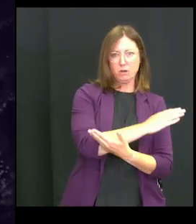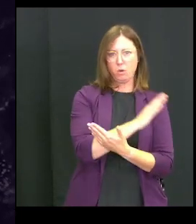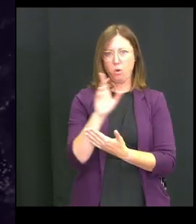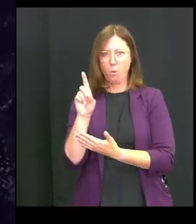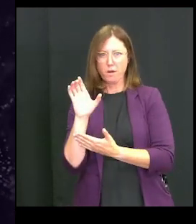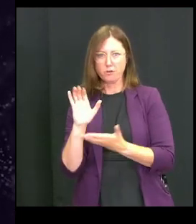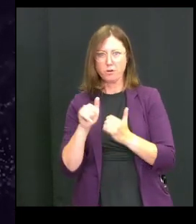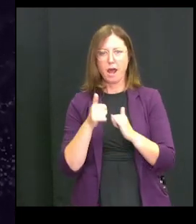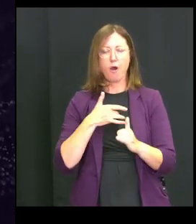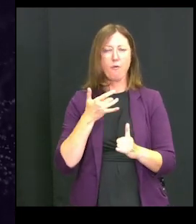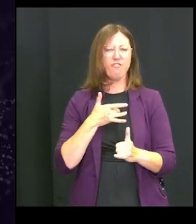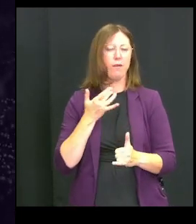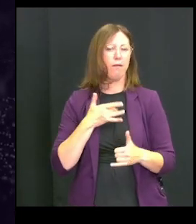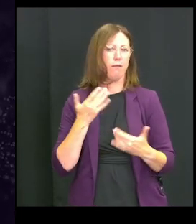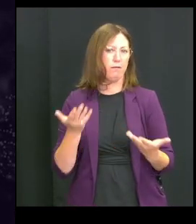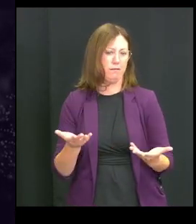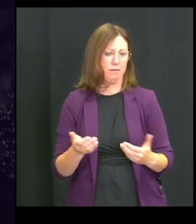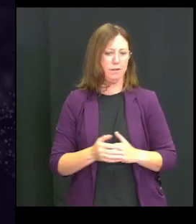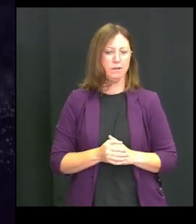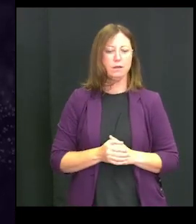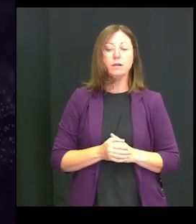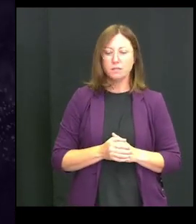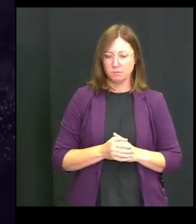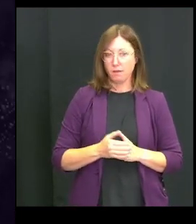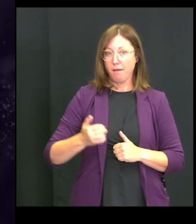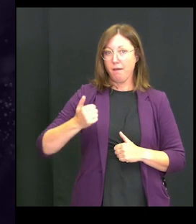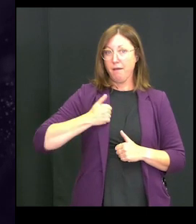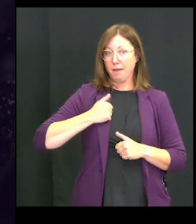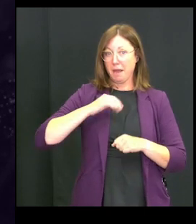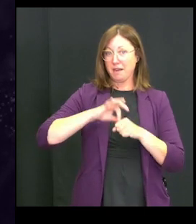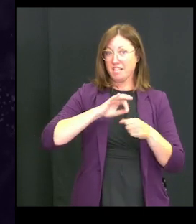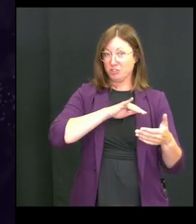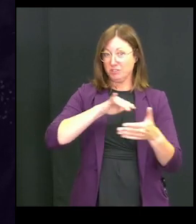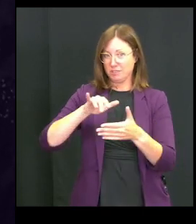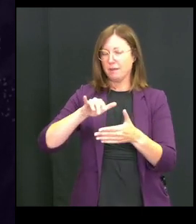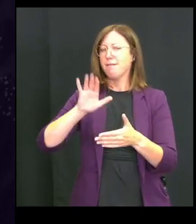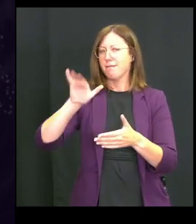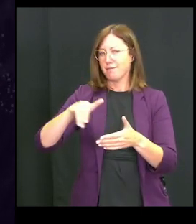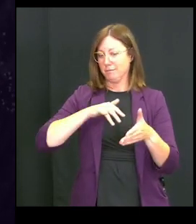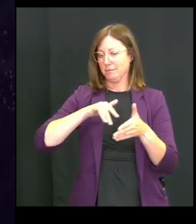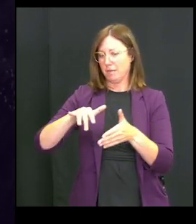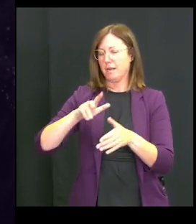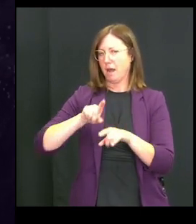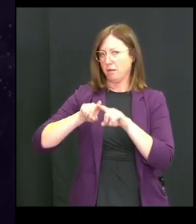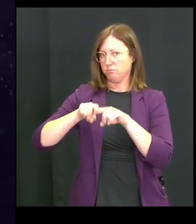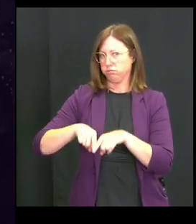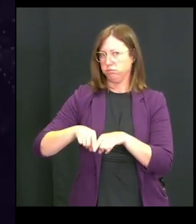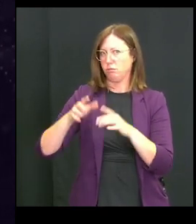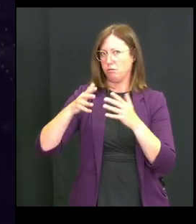These can be found in the Canadian Election Study. I'm going to be using this a lot over the course of this presentation